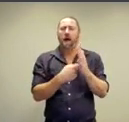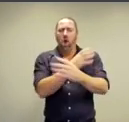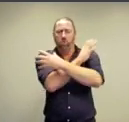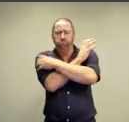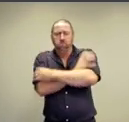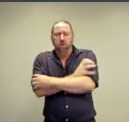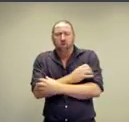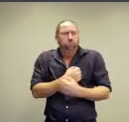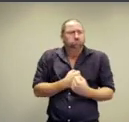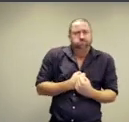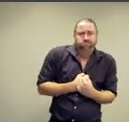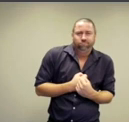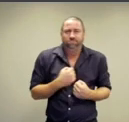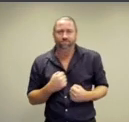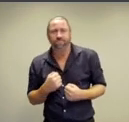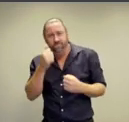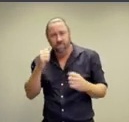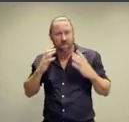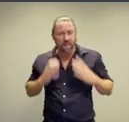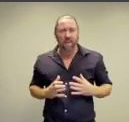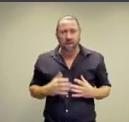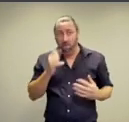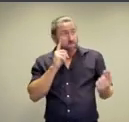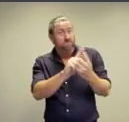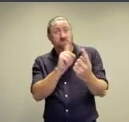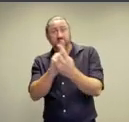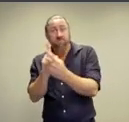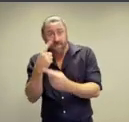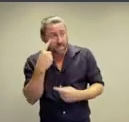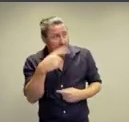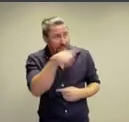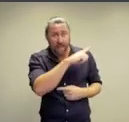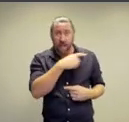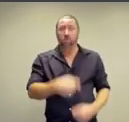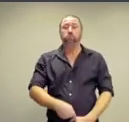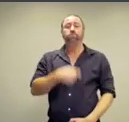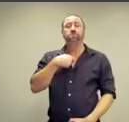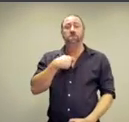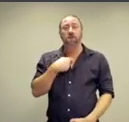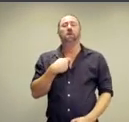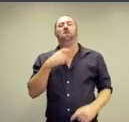As you might know of any bombers you've incorporated, sorry, you've encountered,